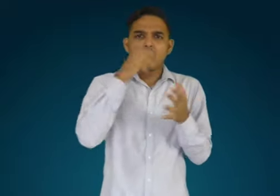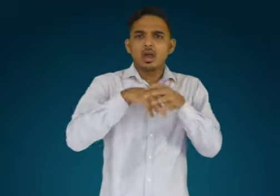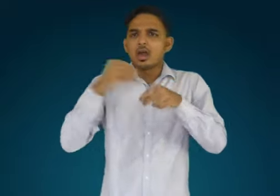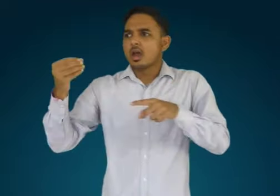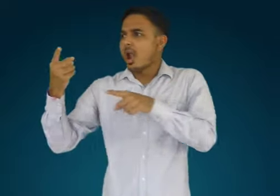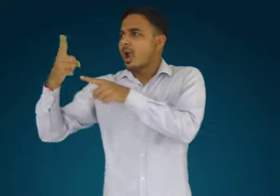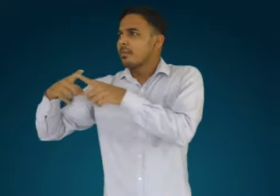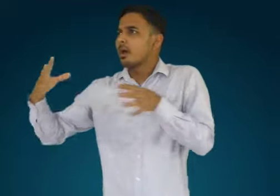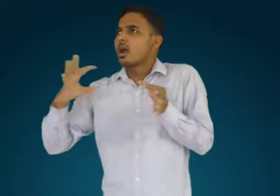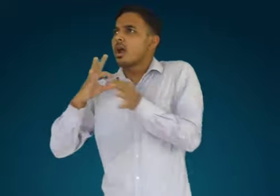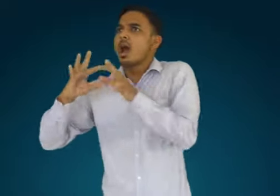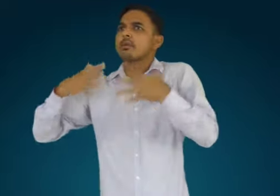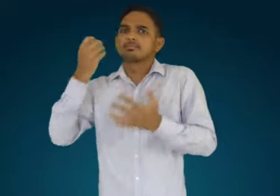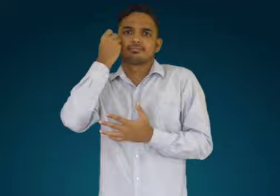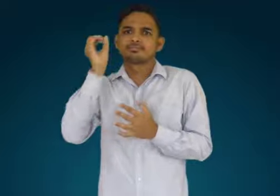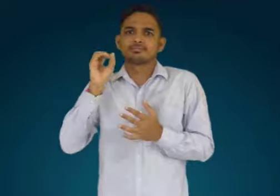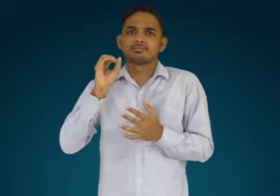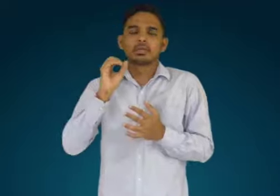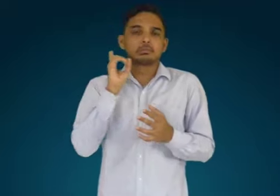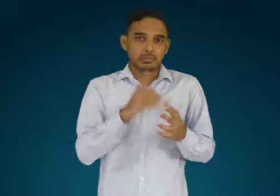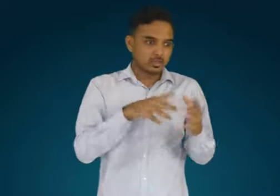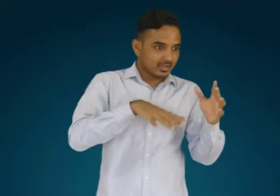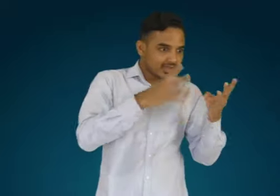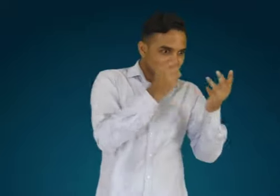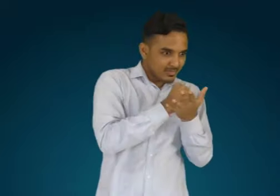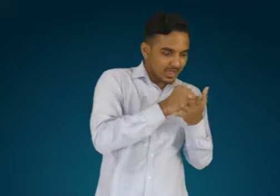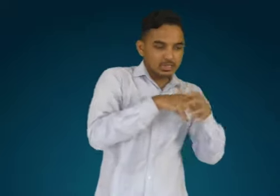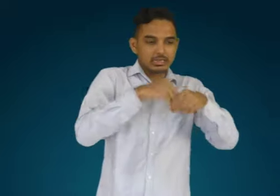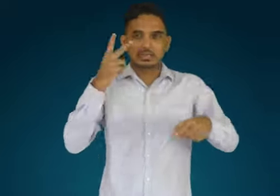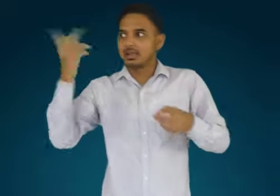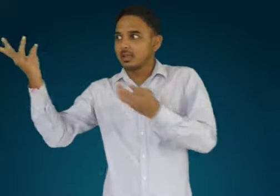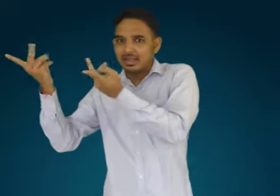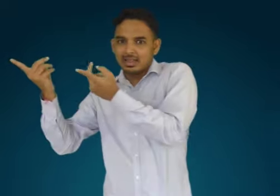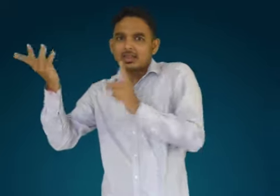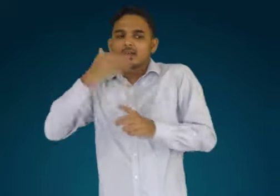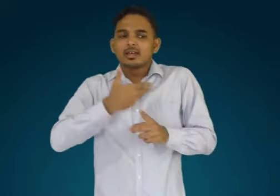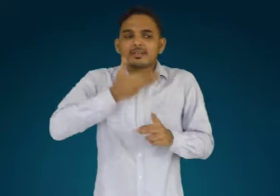fall or five mangoes fall how many are left